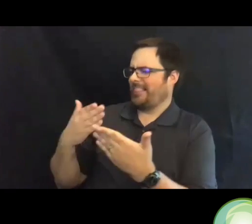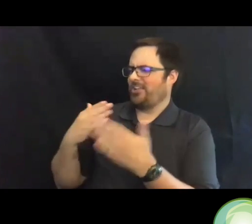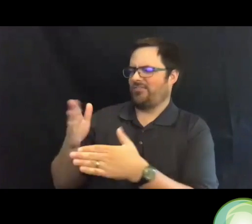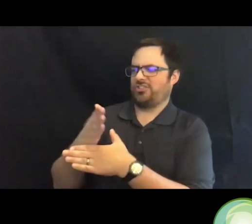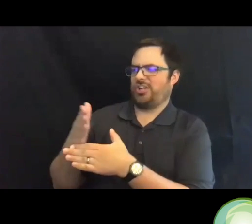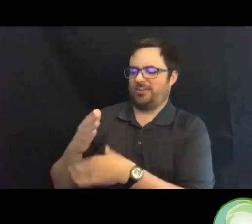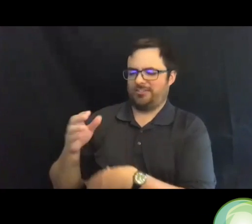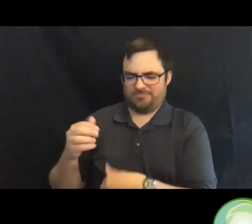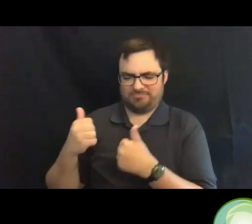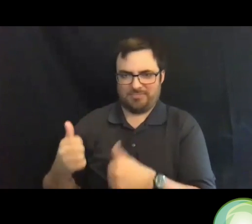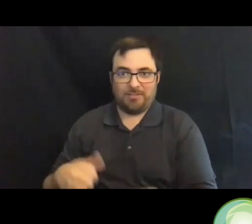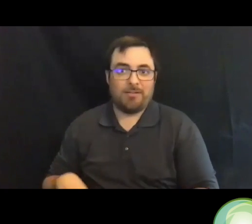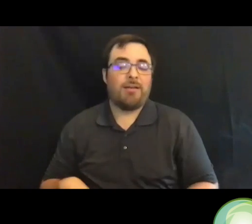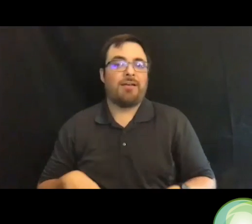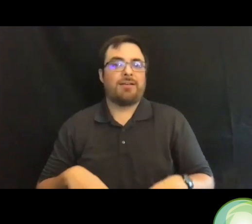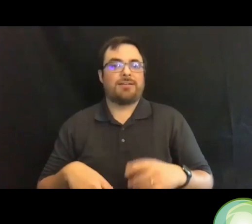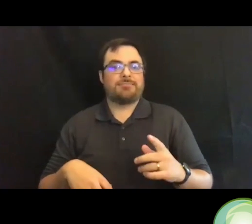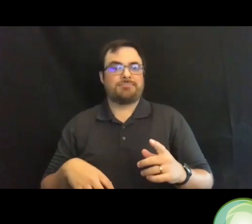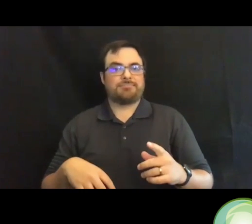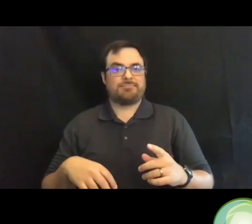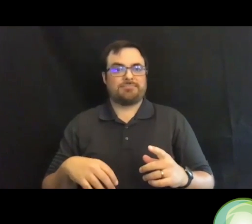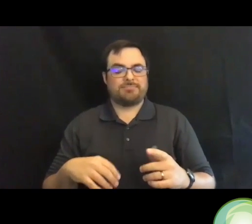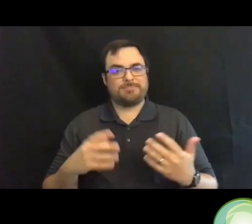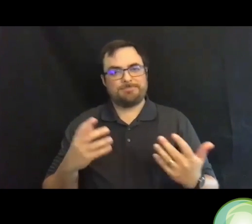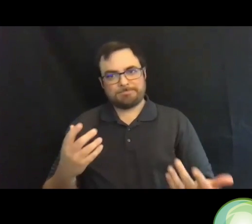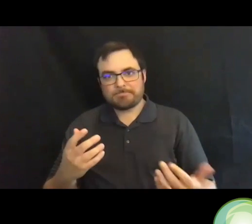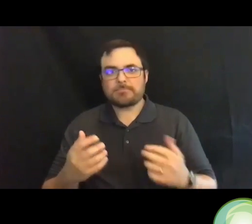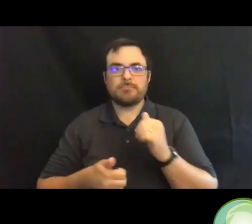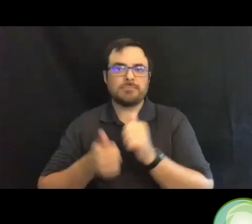not that I was doing the most of the auditory therapy, but I do have a